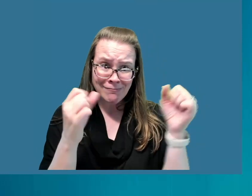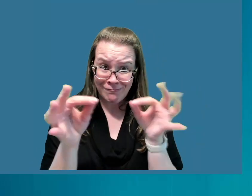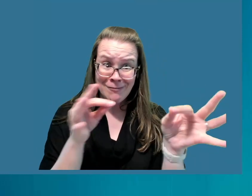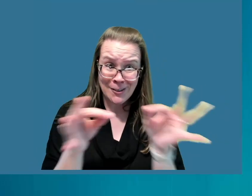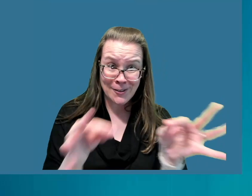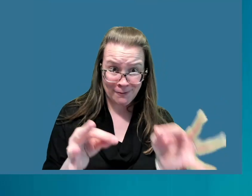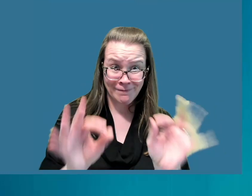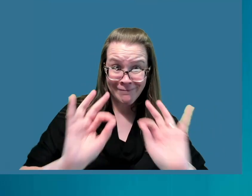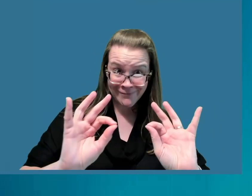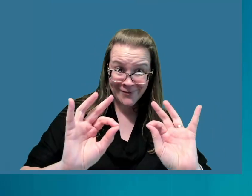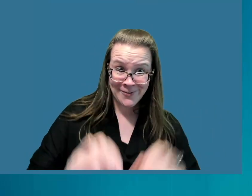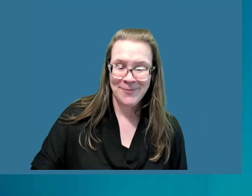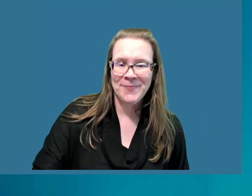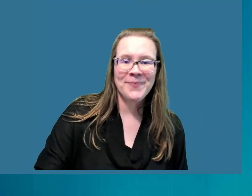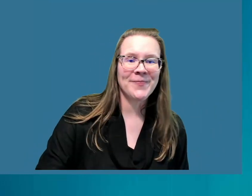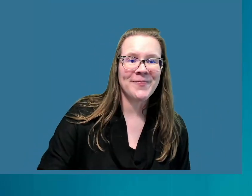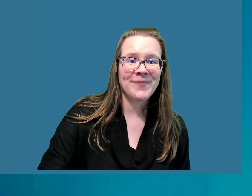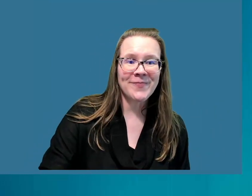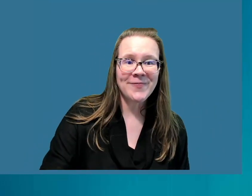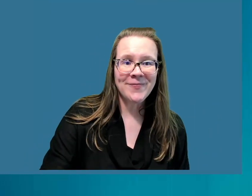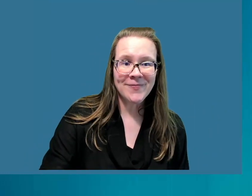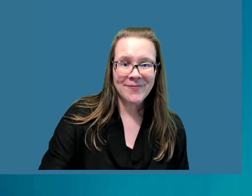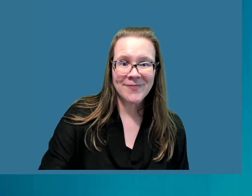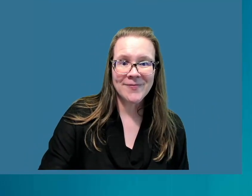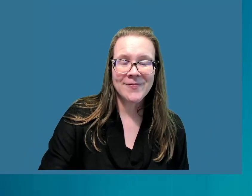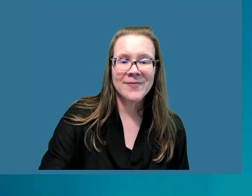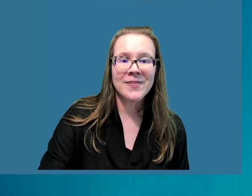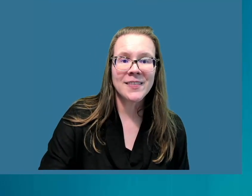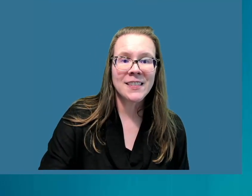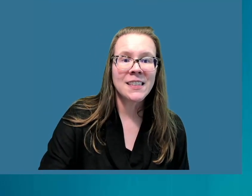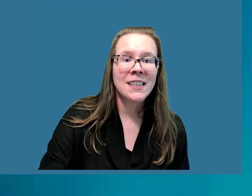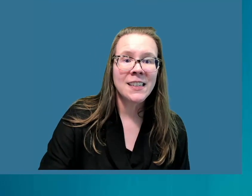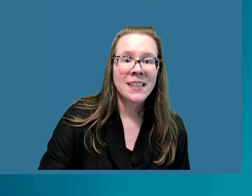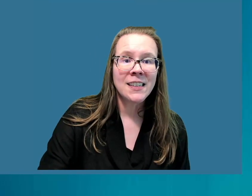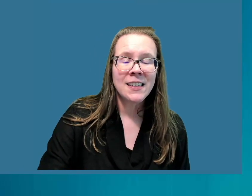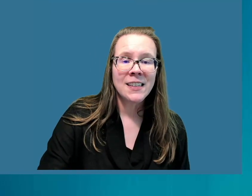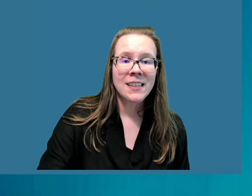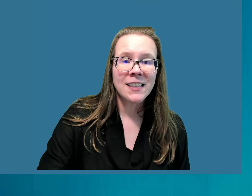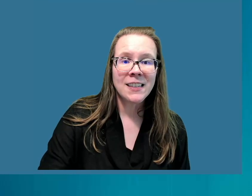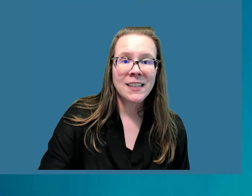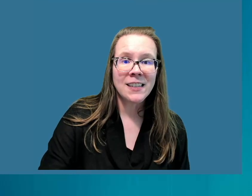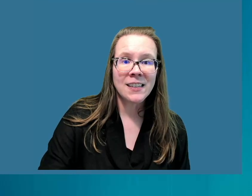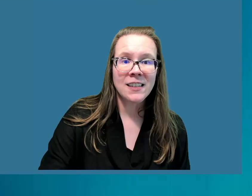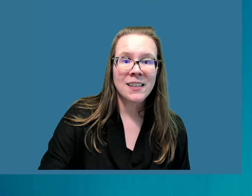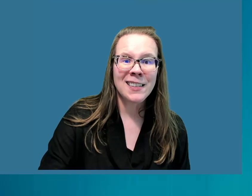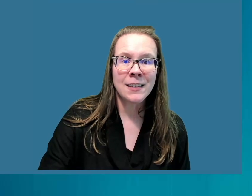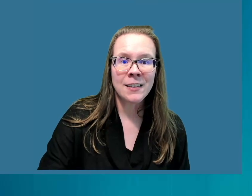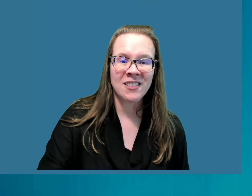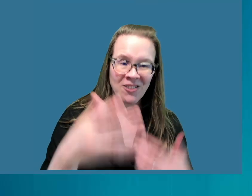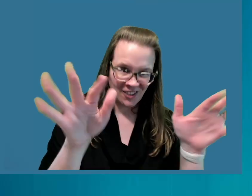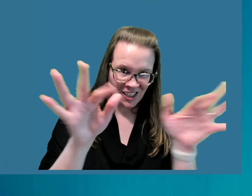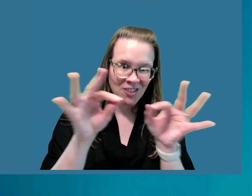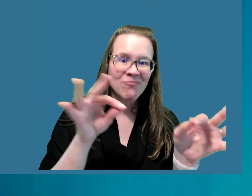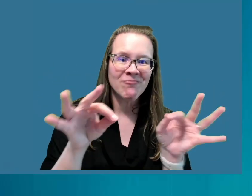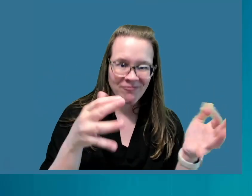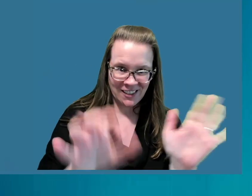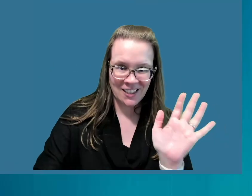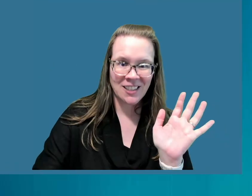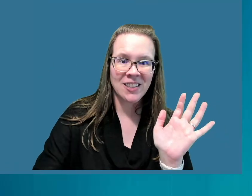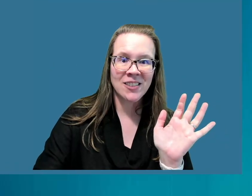actually shows the whole process in video format, but this is the best that I can do for now.